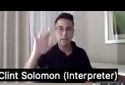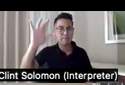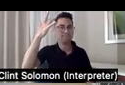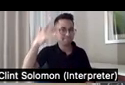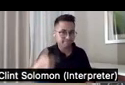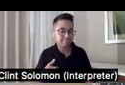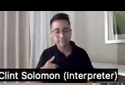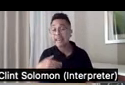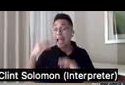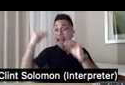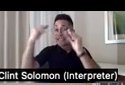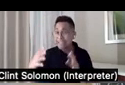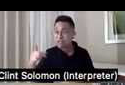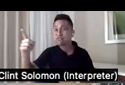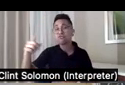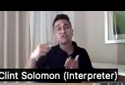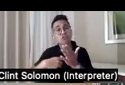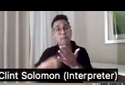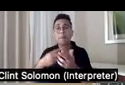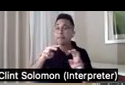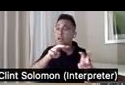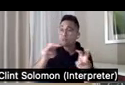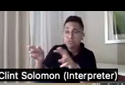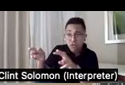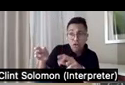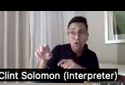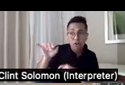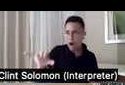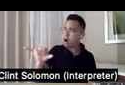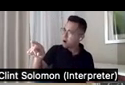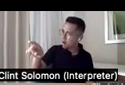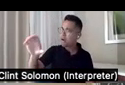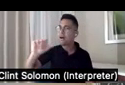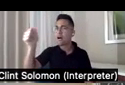sometimes observe related service professionals doing that and they just shake their head and